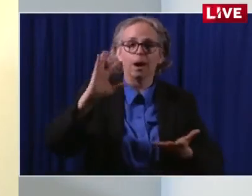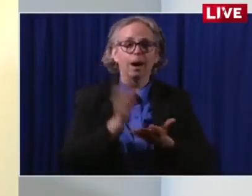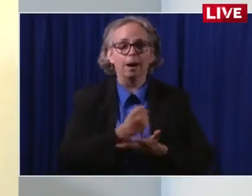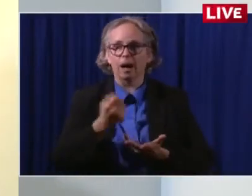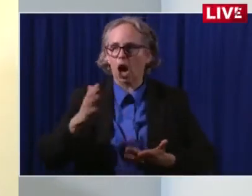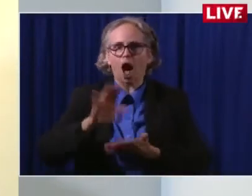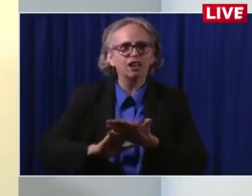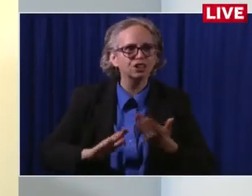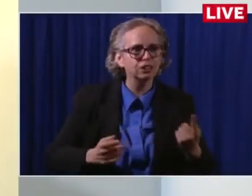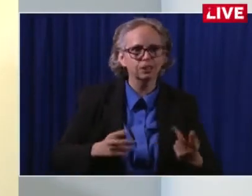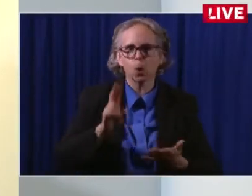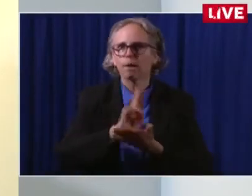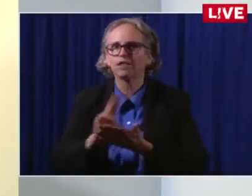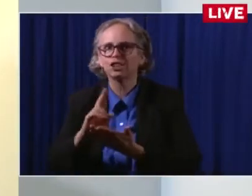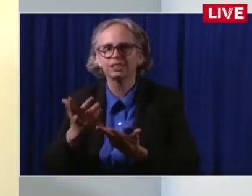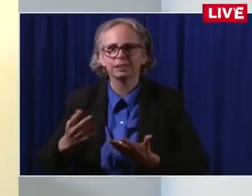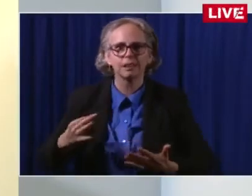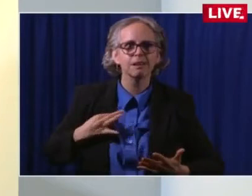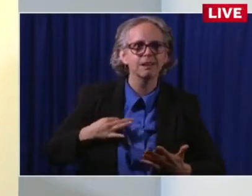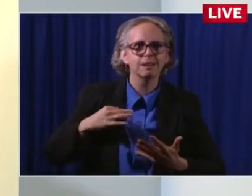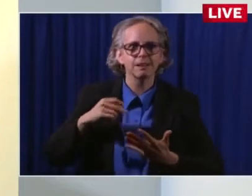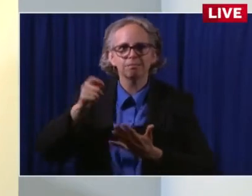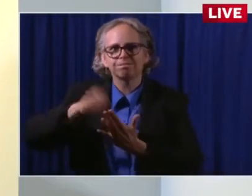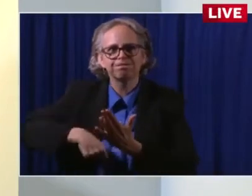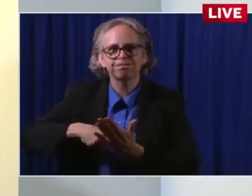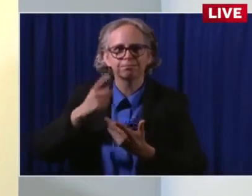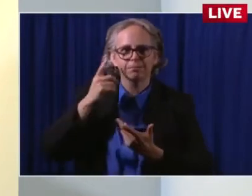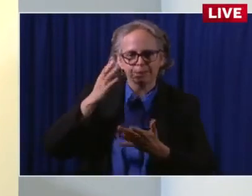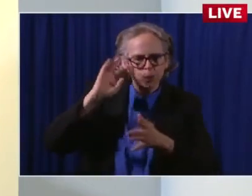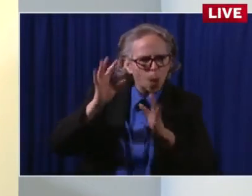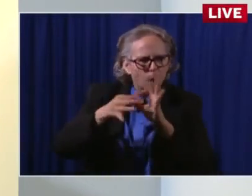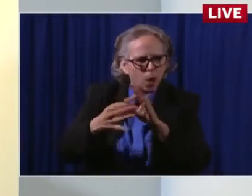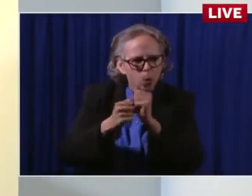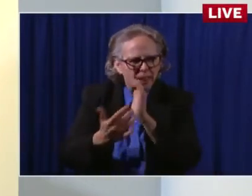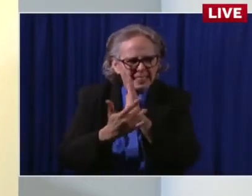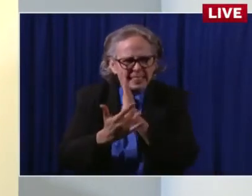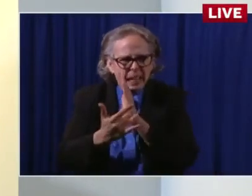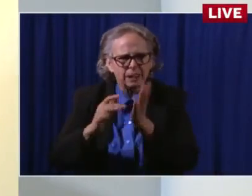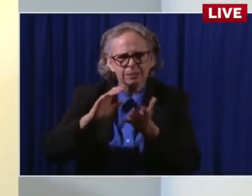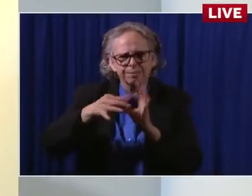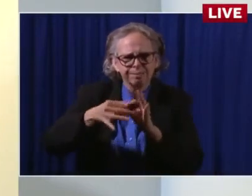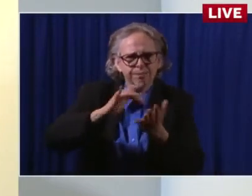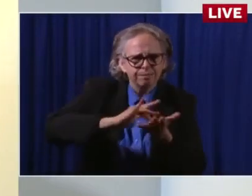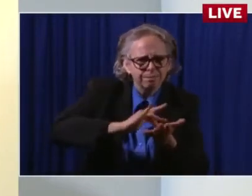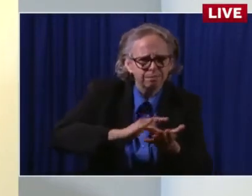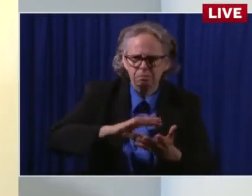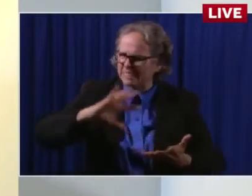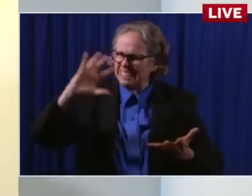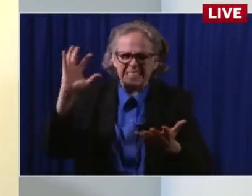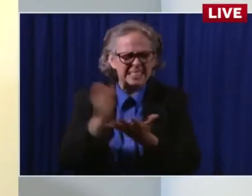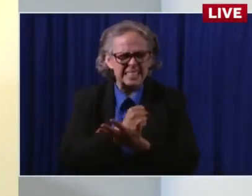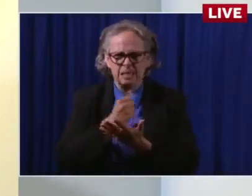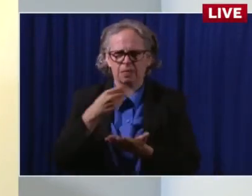THOSE CAN BE UNIVERSITIES, COLLEGES, OUR OHIO TECHNICAL CAREER CENTERS, AND PRIVATE SECTOR TRAINING GROUPS.